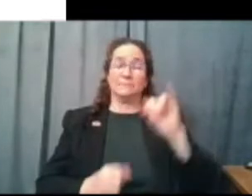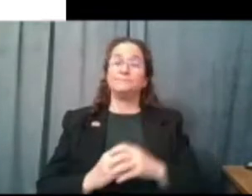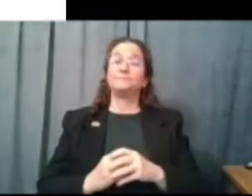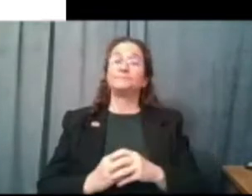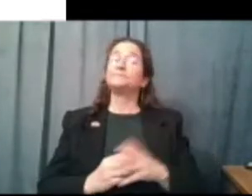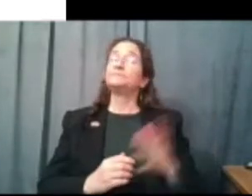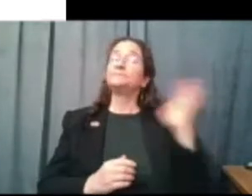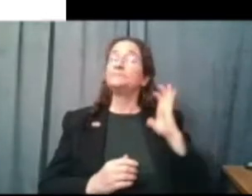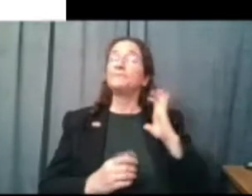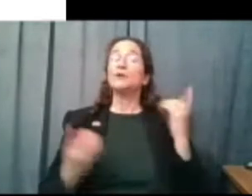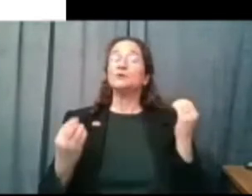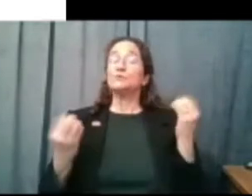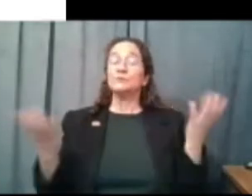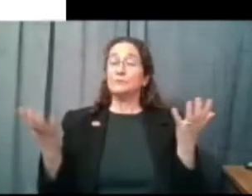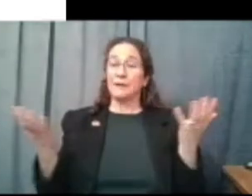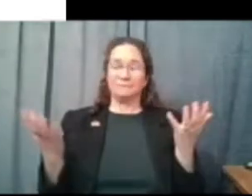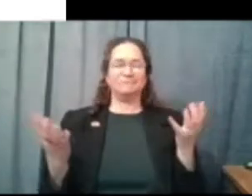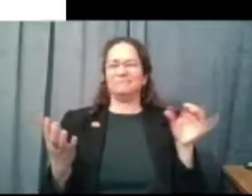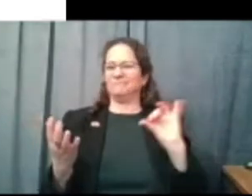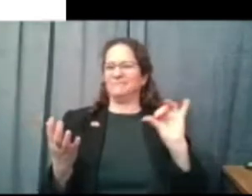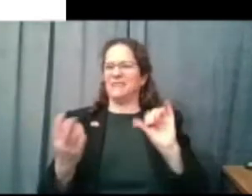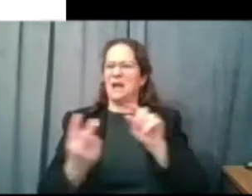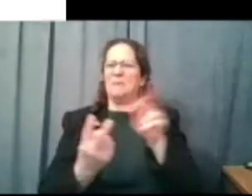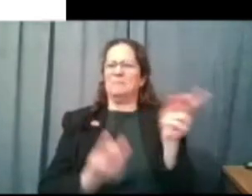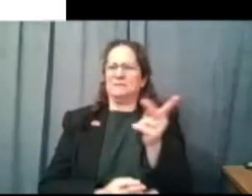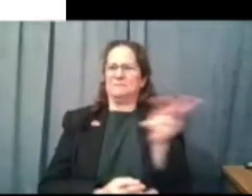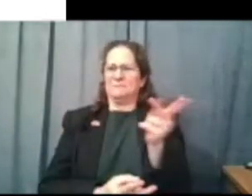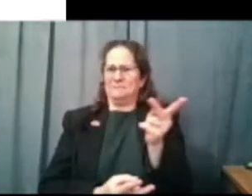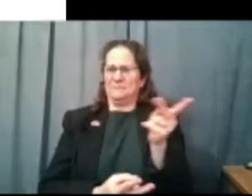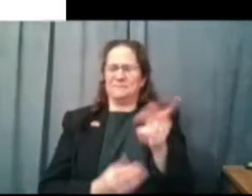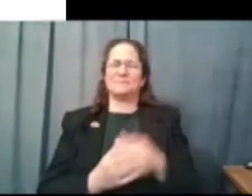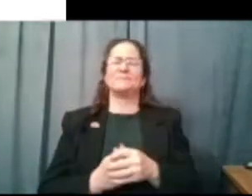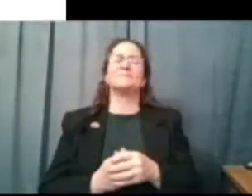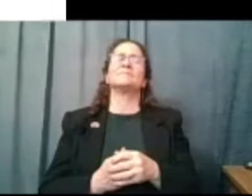is just like the other two that's on here with you as presenters, you know.